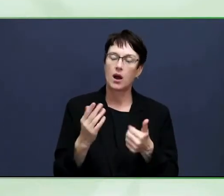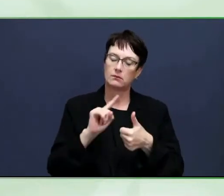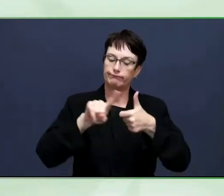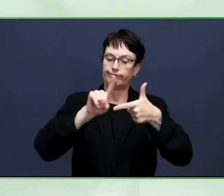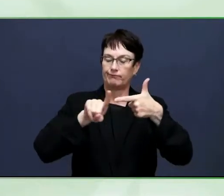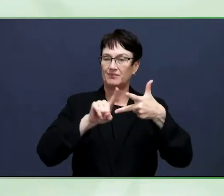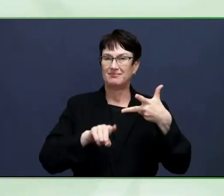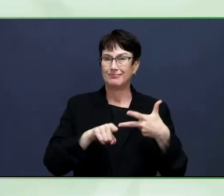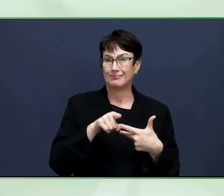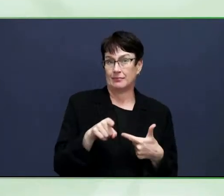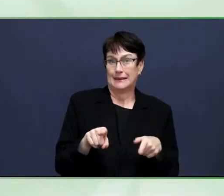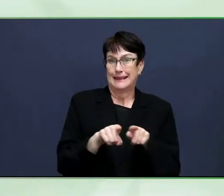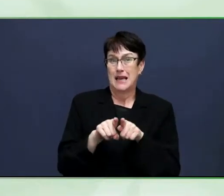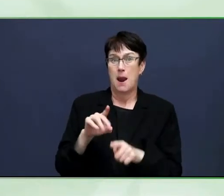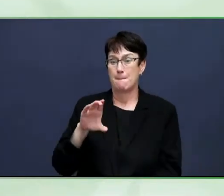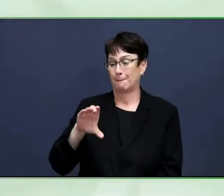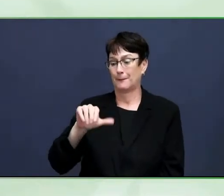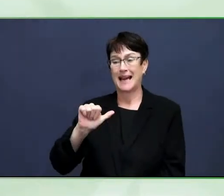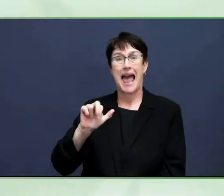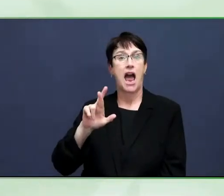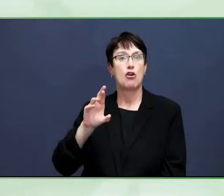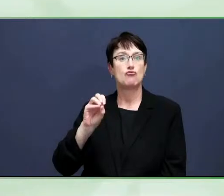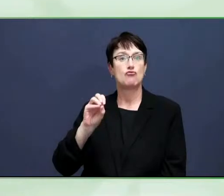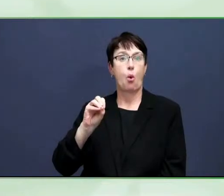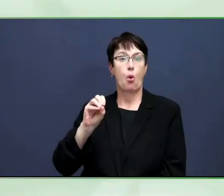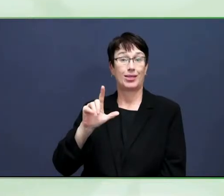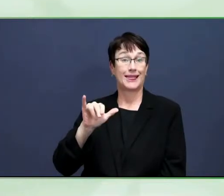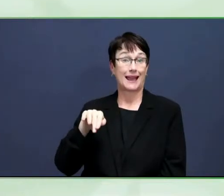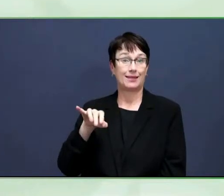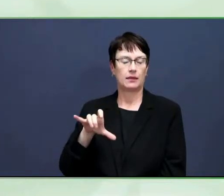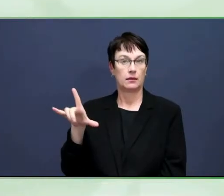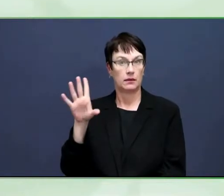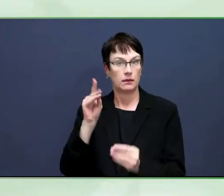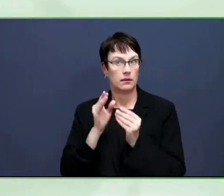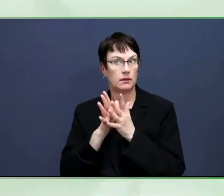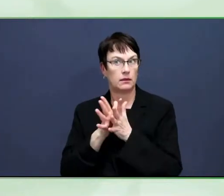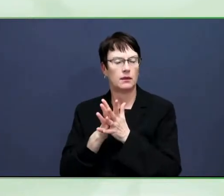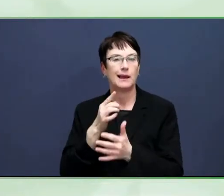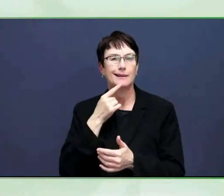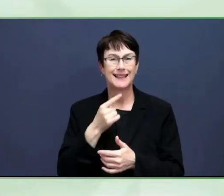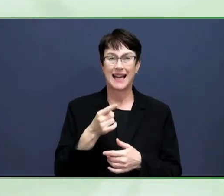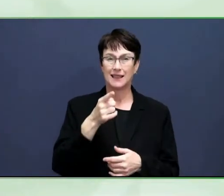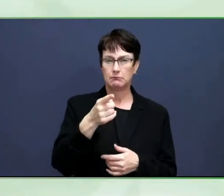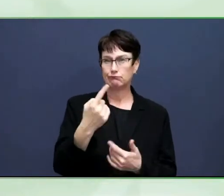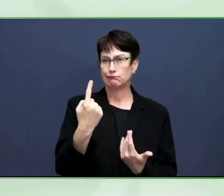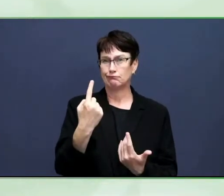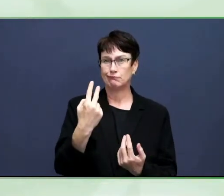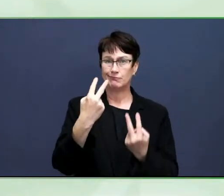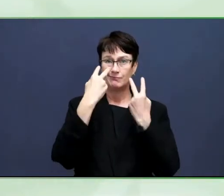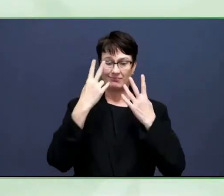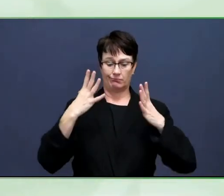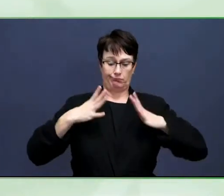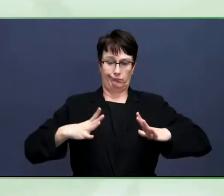It is body signalling, body attitude, a representation of yourself, and yet there are so many barriers